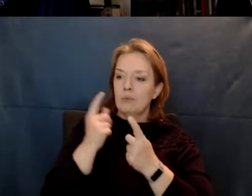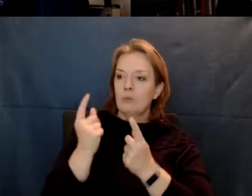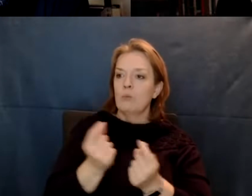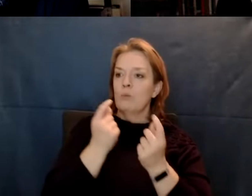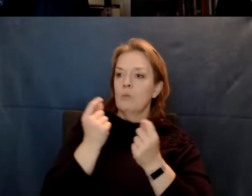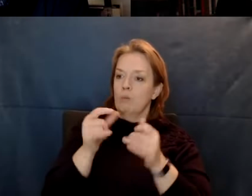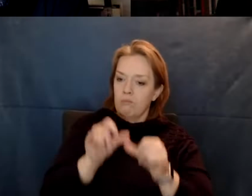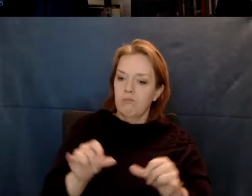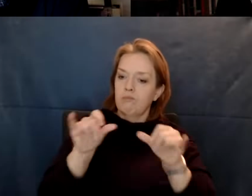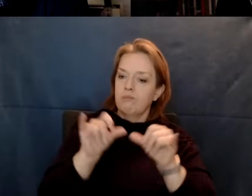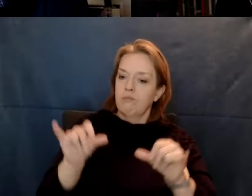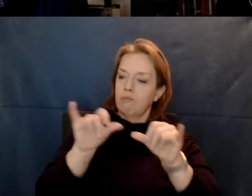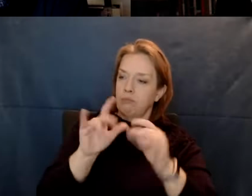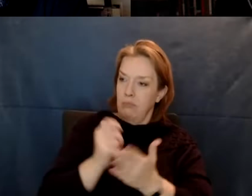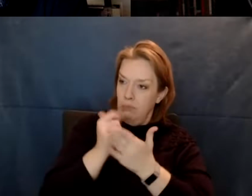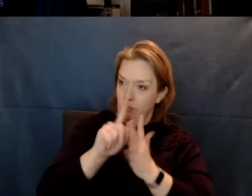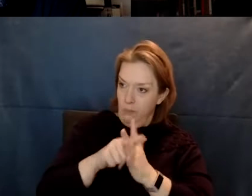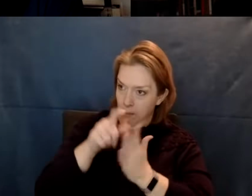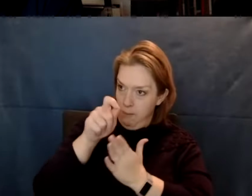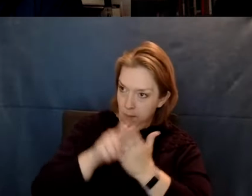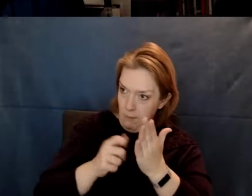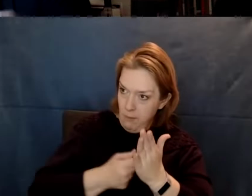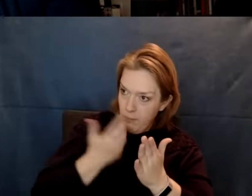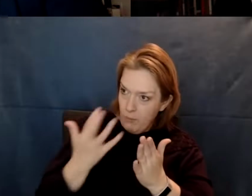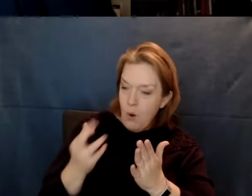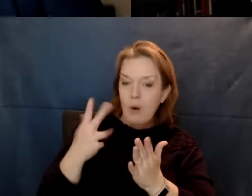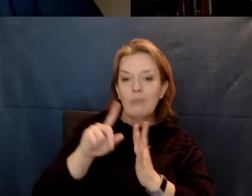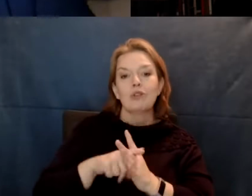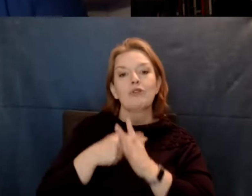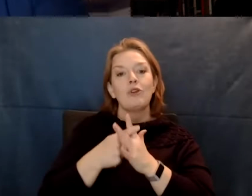a poem or even starting off a residency in an unfamiliar place?